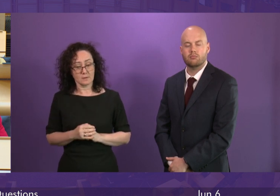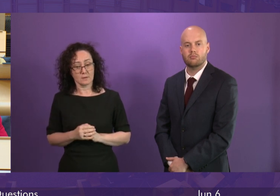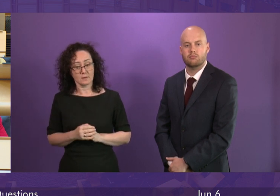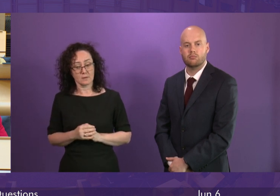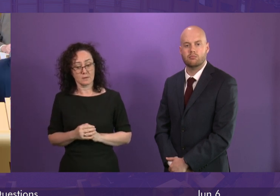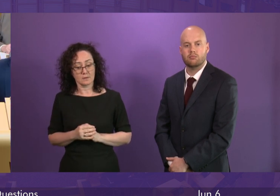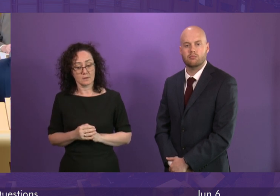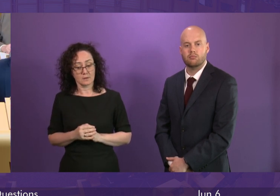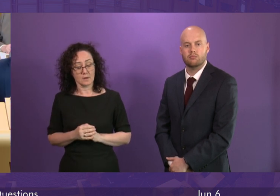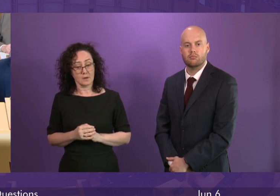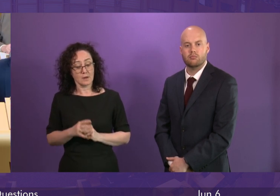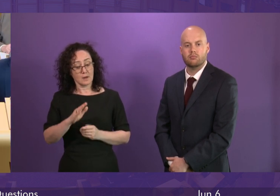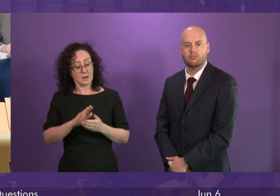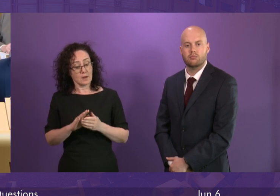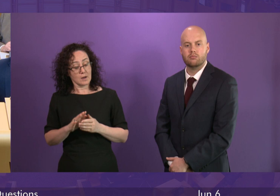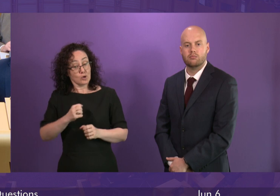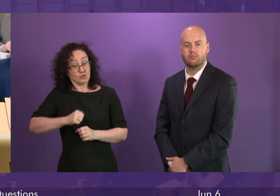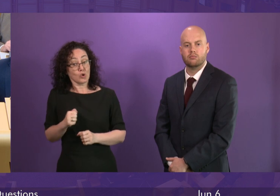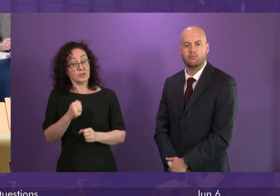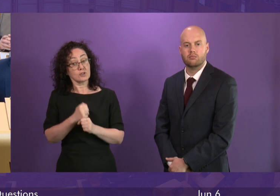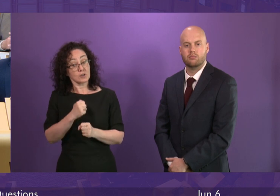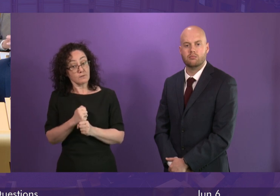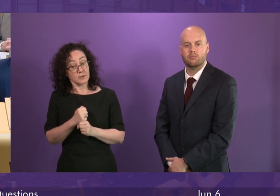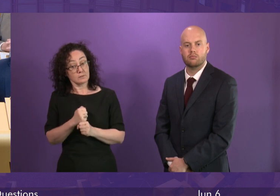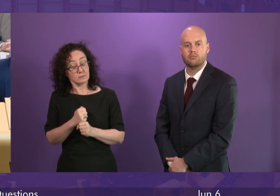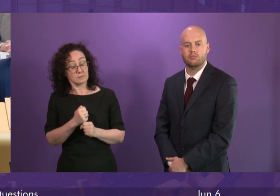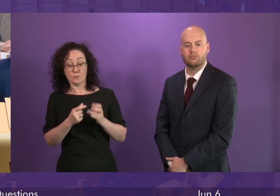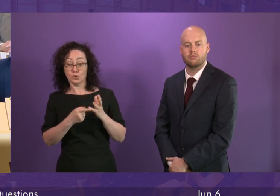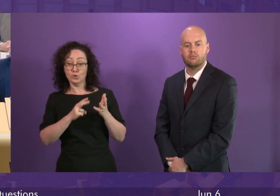of the Scottish Government’s work from the United Nations special rapporteur, who reported